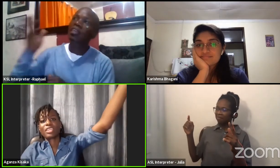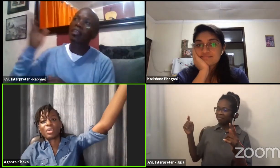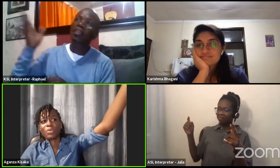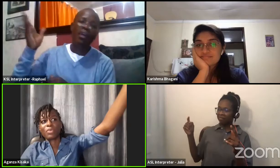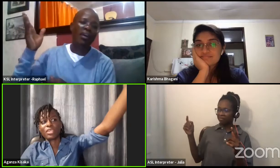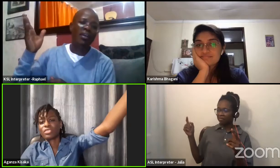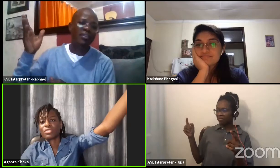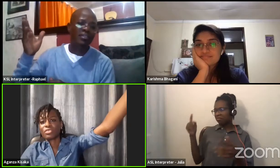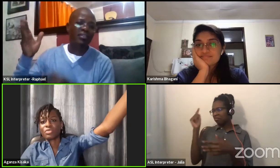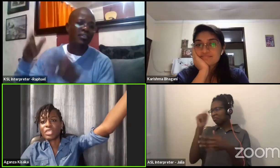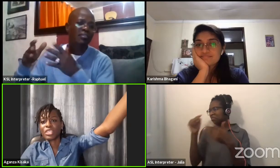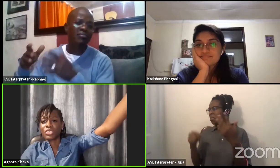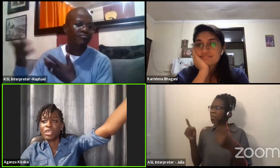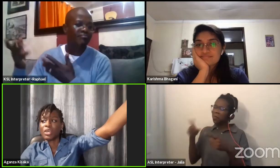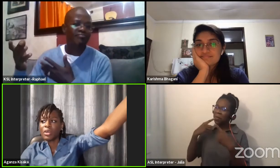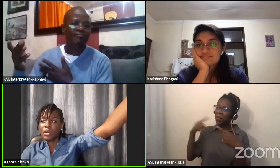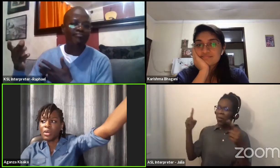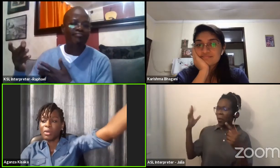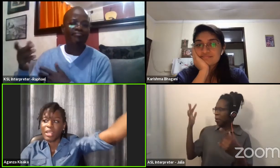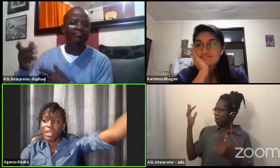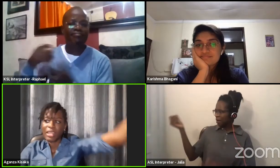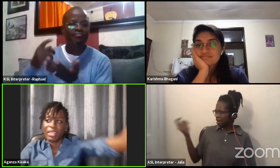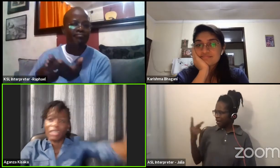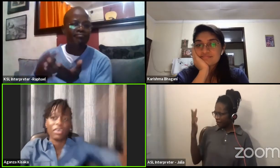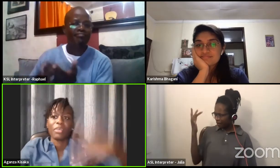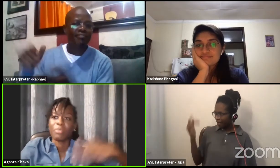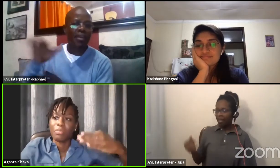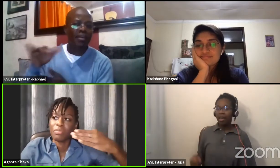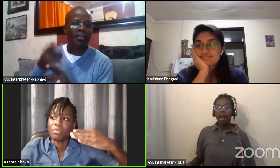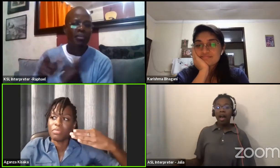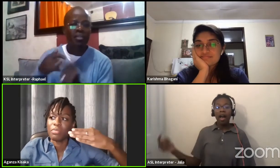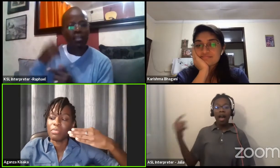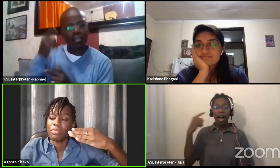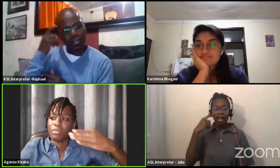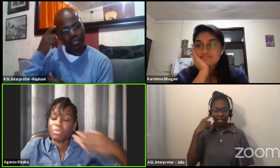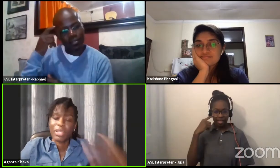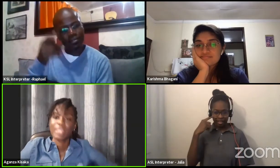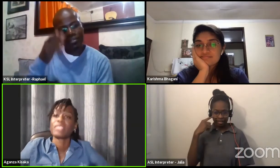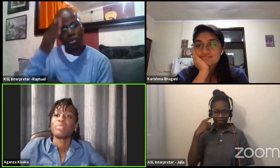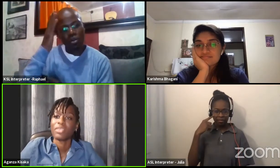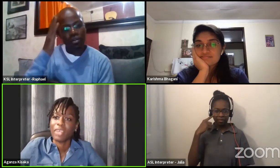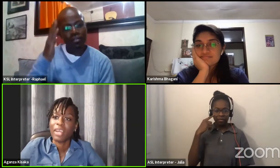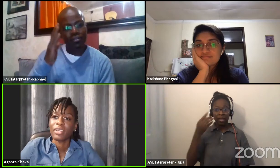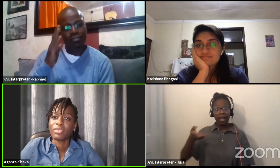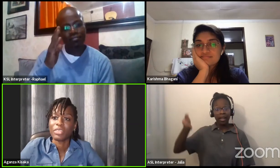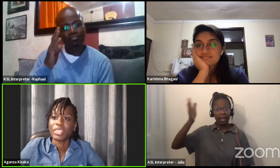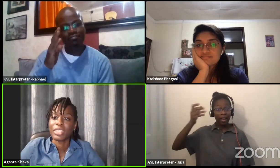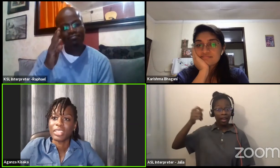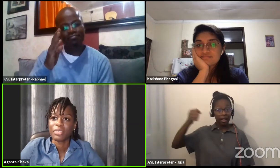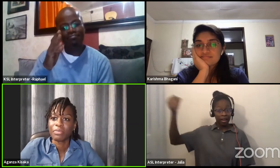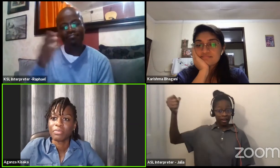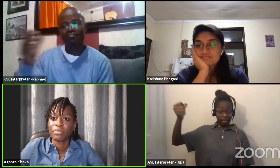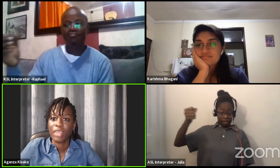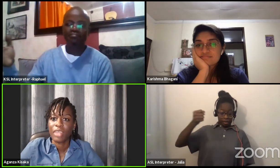that we wanted you to reach but I think God placed me in Uganda for a reason.